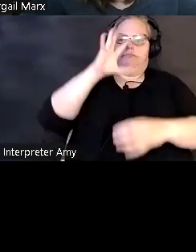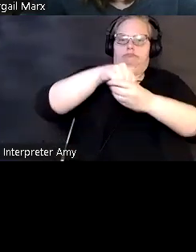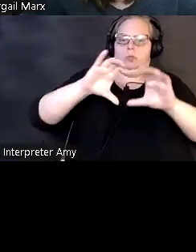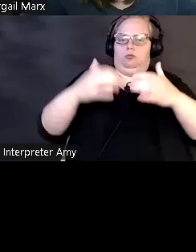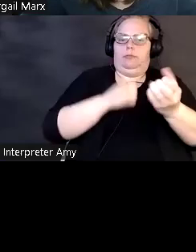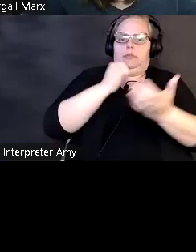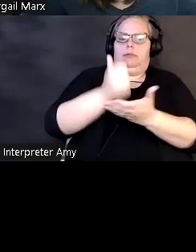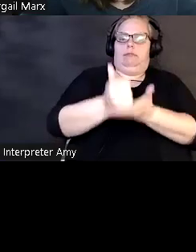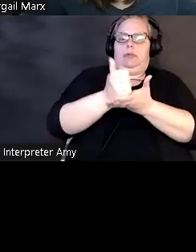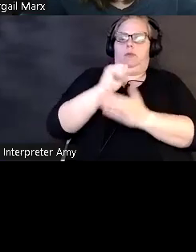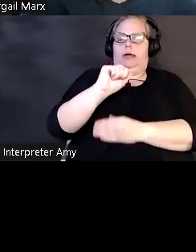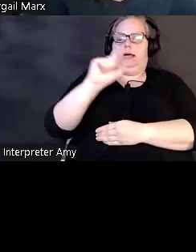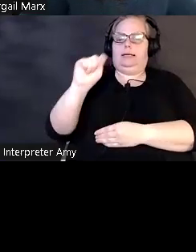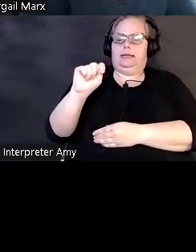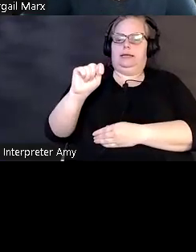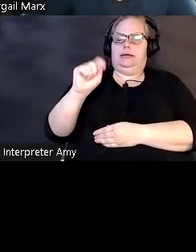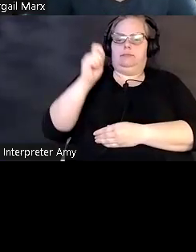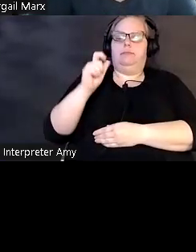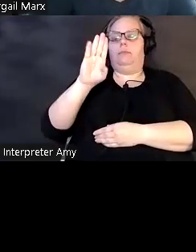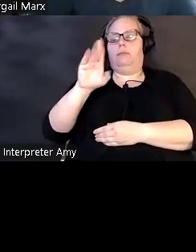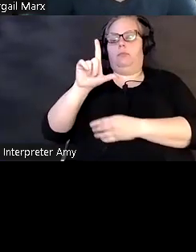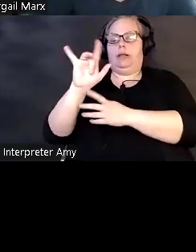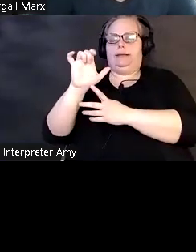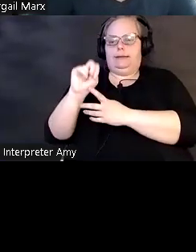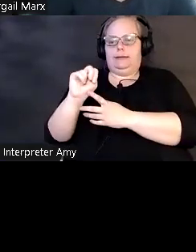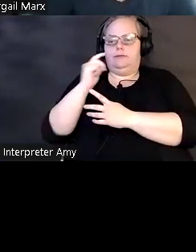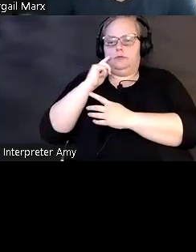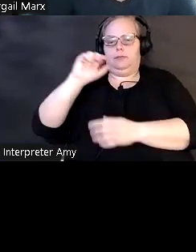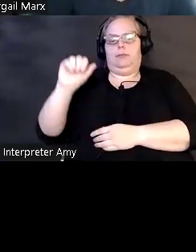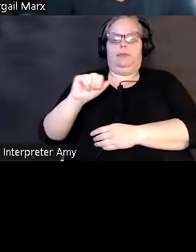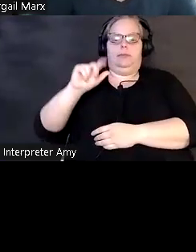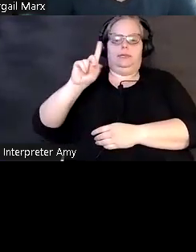from DPI, because there were so many questions and we found that every district was doing things a